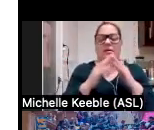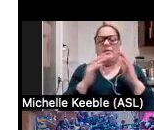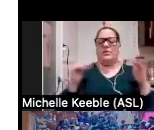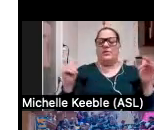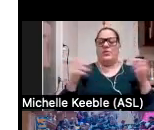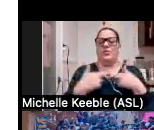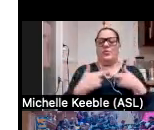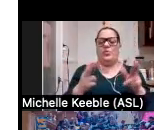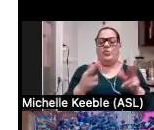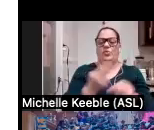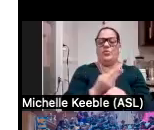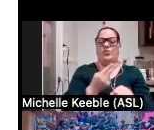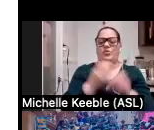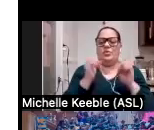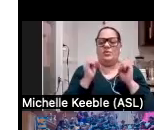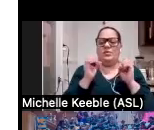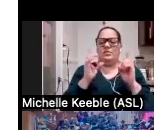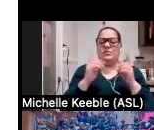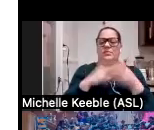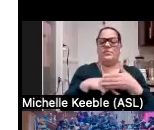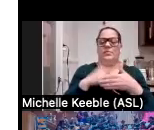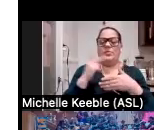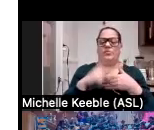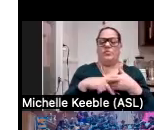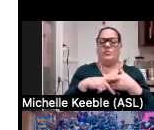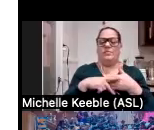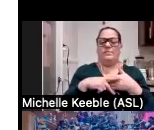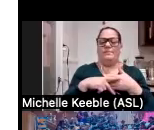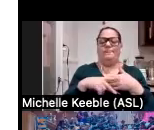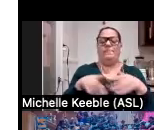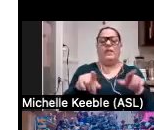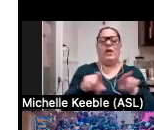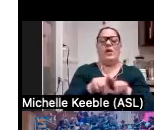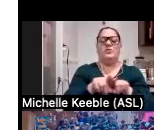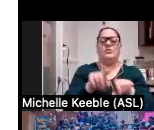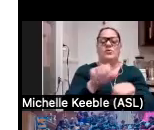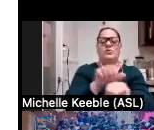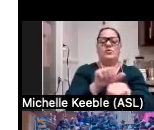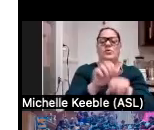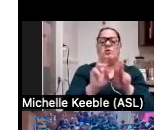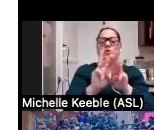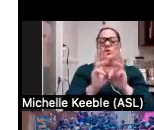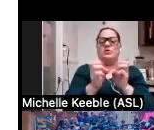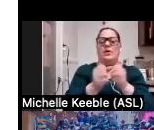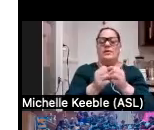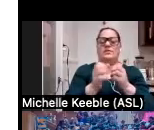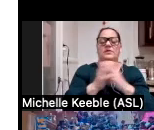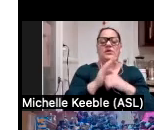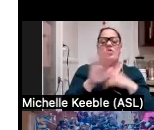be using for educational programs, um, as well as workshops and anything else that has to do with,